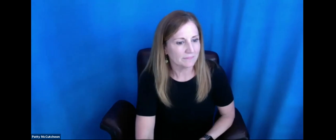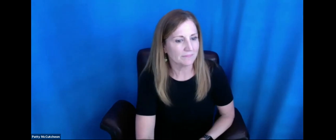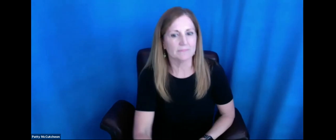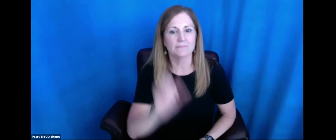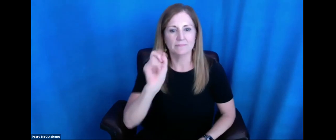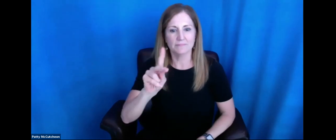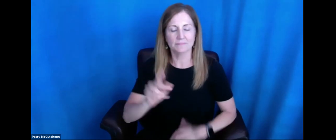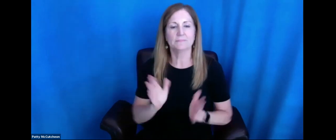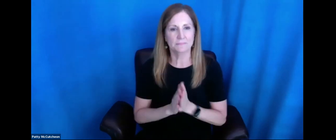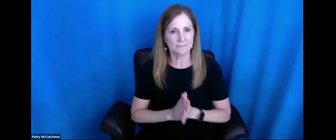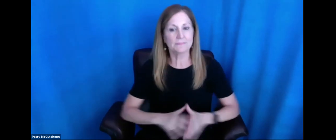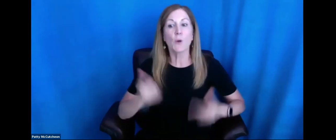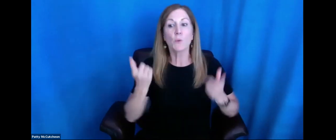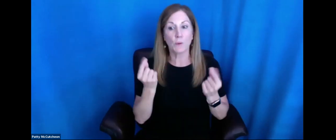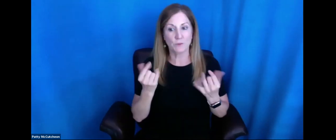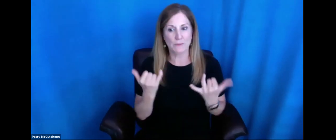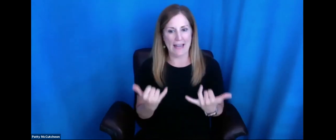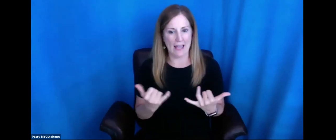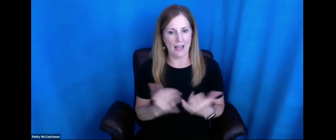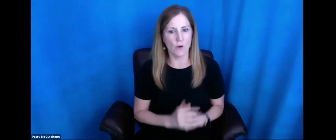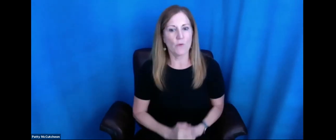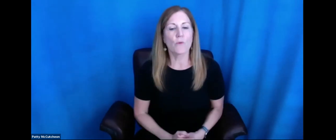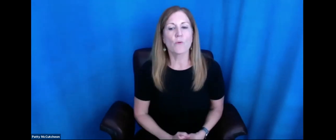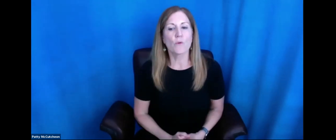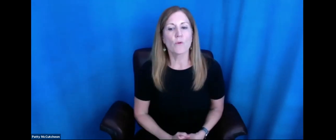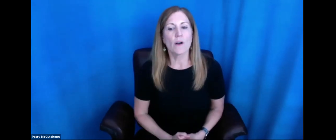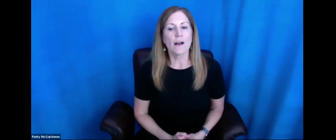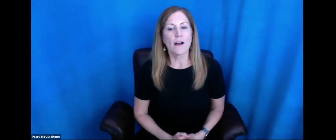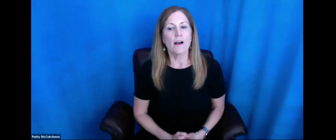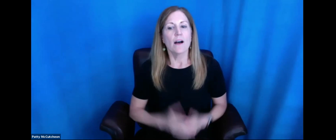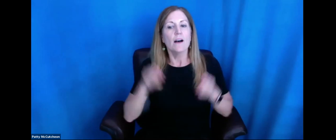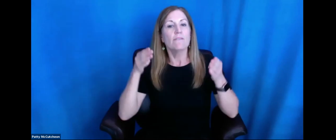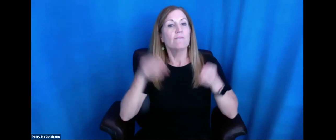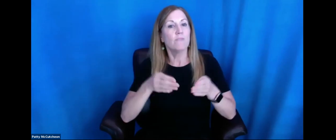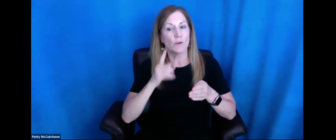So what we're doing now is focusing on enhancing and